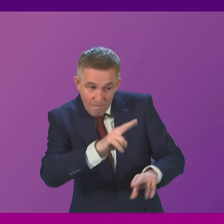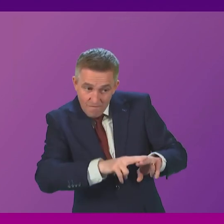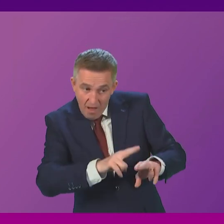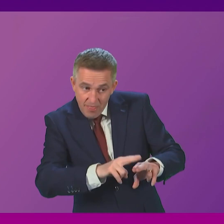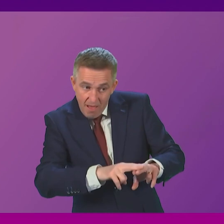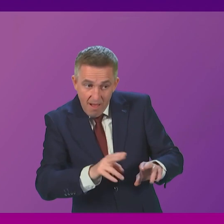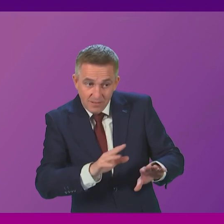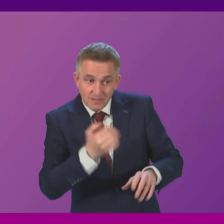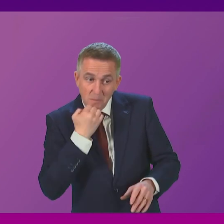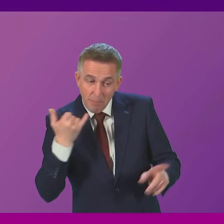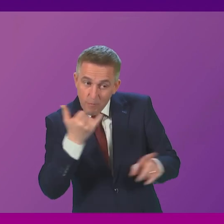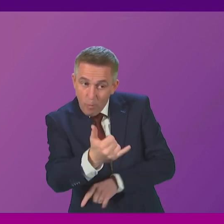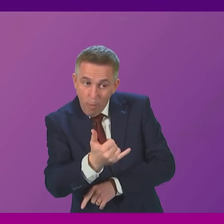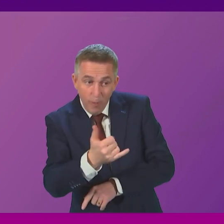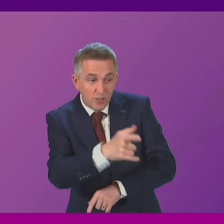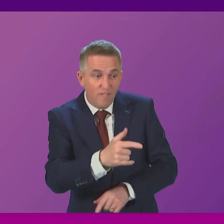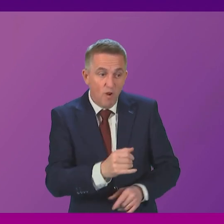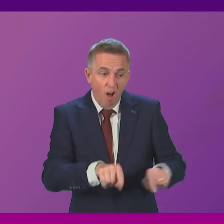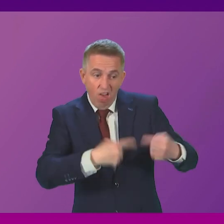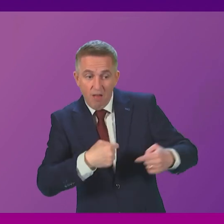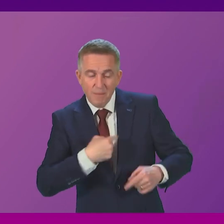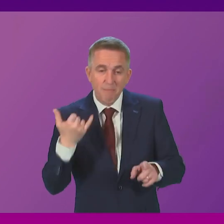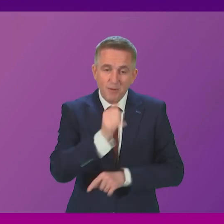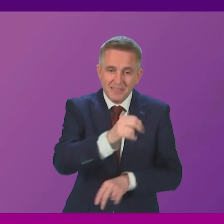to me, I will be having words.